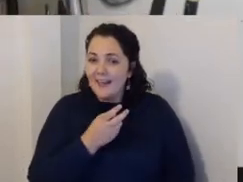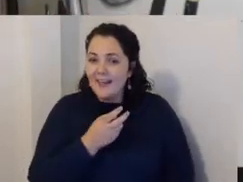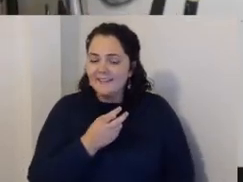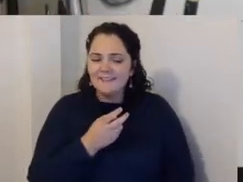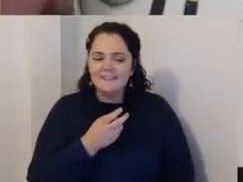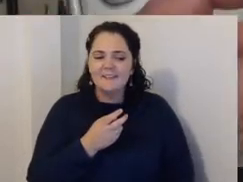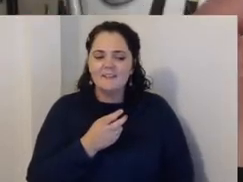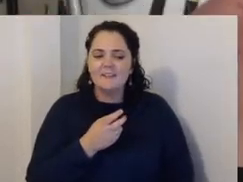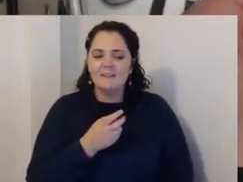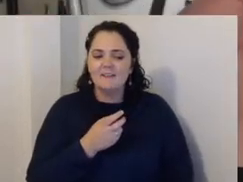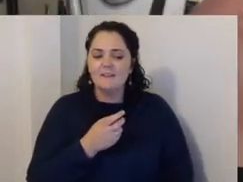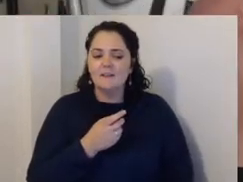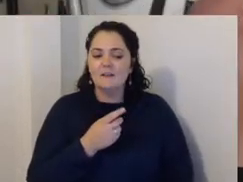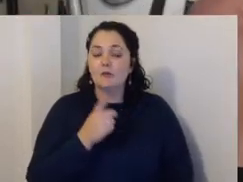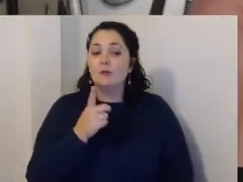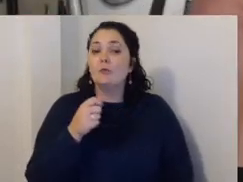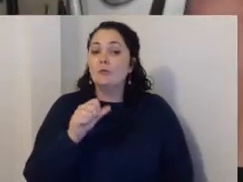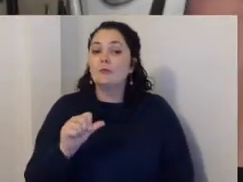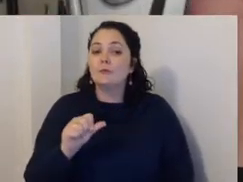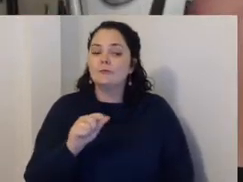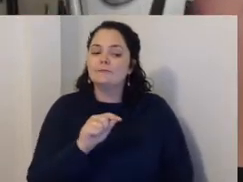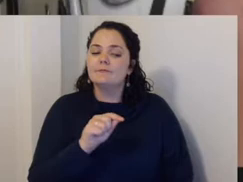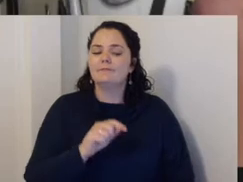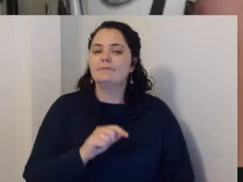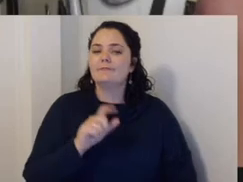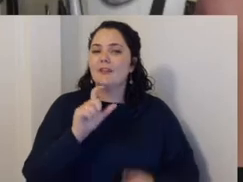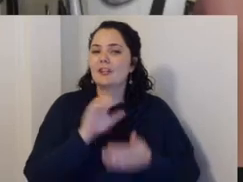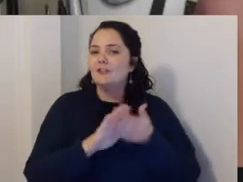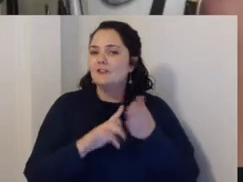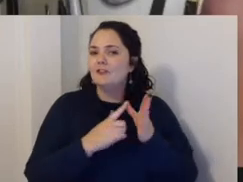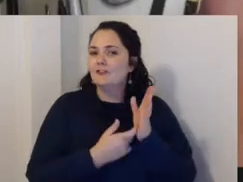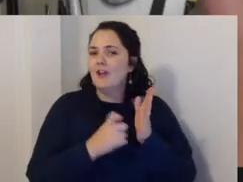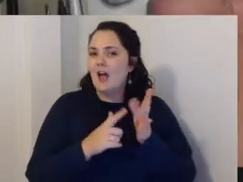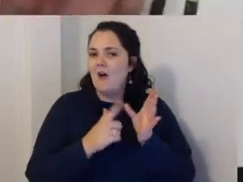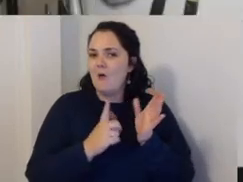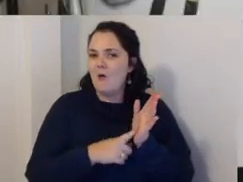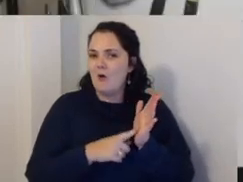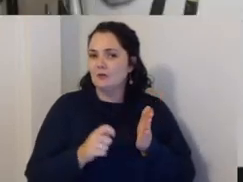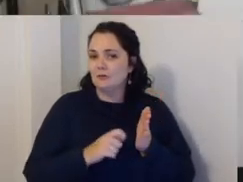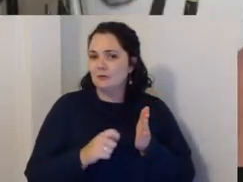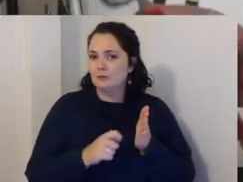you can actually take charcoal and you can sand a little bit of charcoal powder on there and you